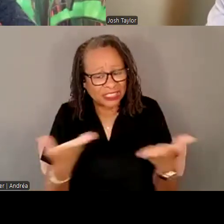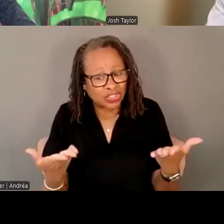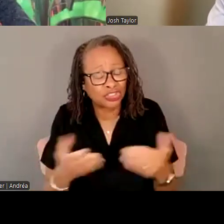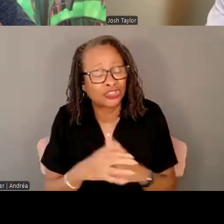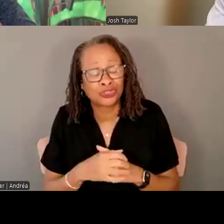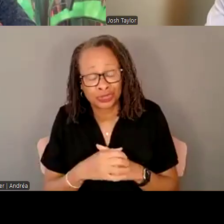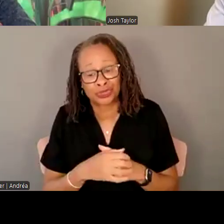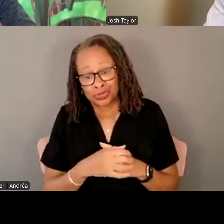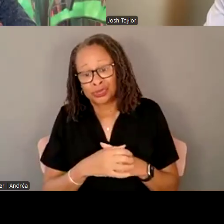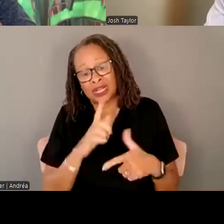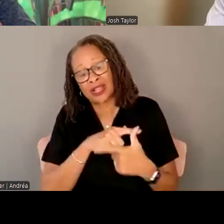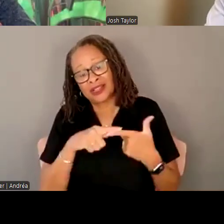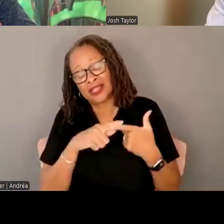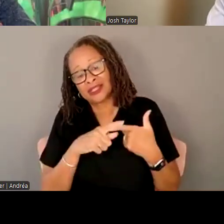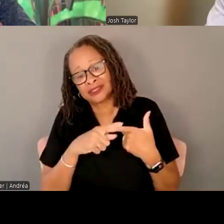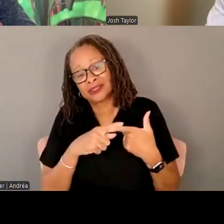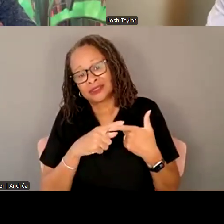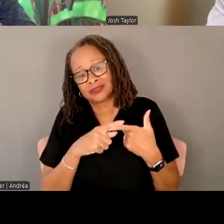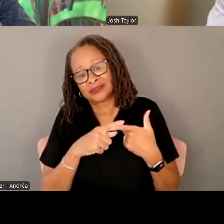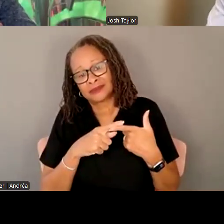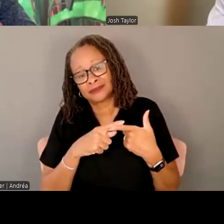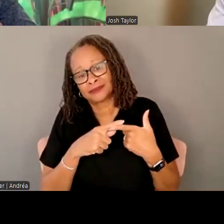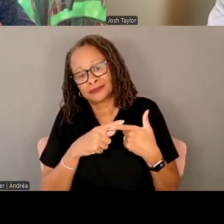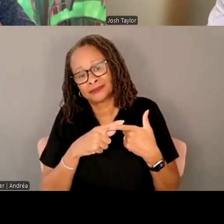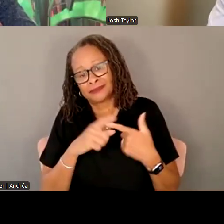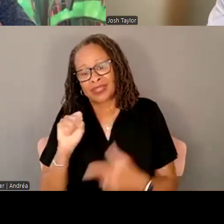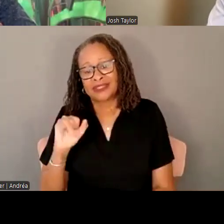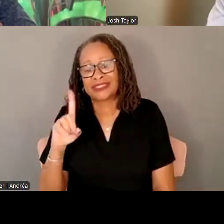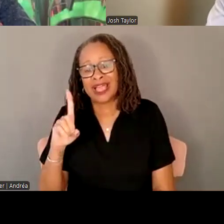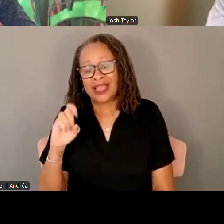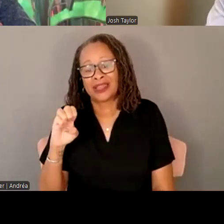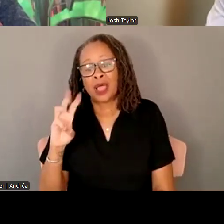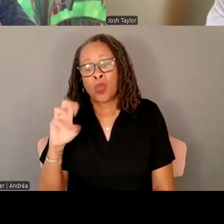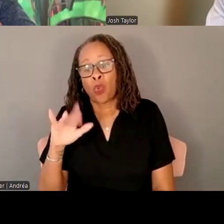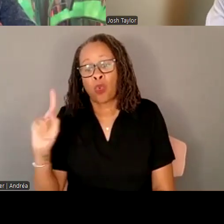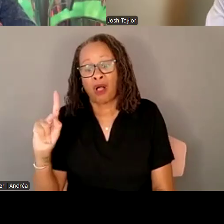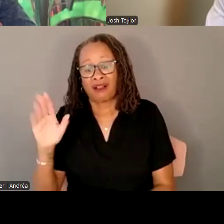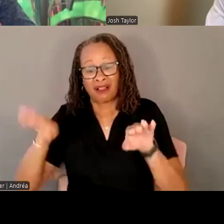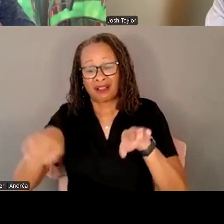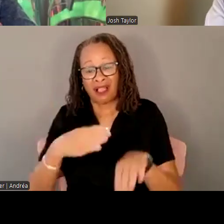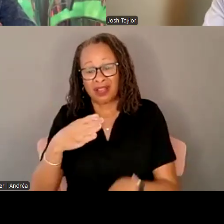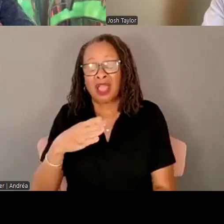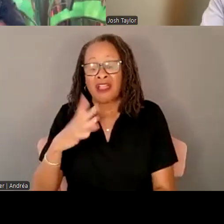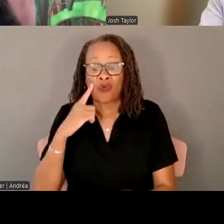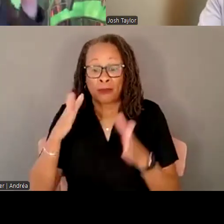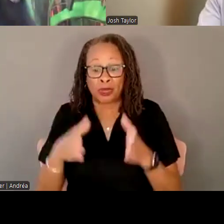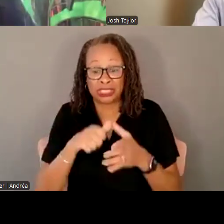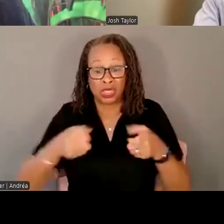And then just like a sidewalk cut in for a person that has a wheelchair, that is going to make it,